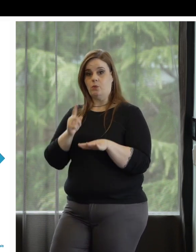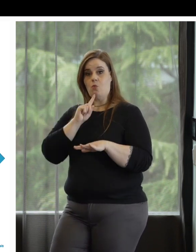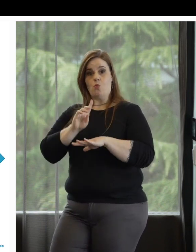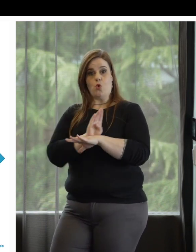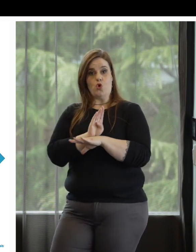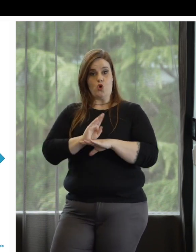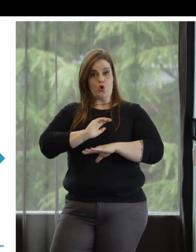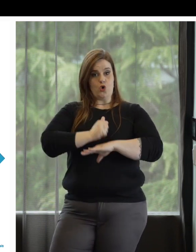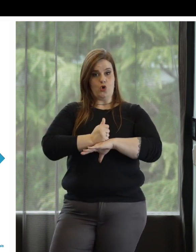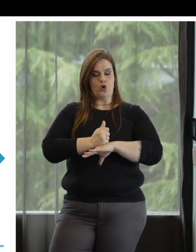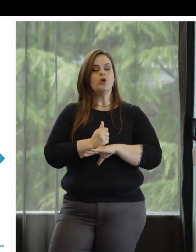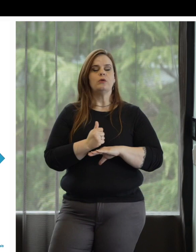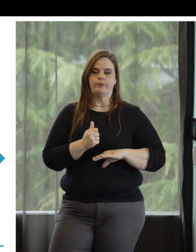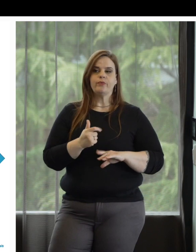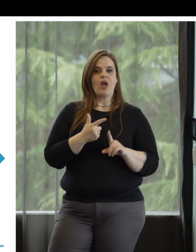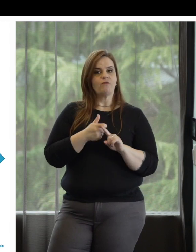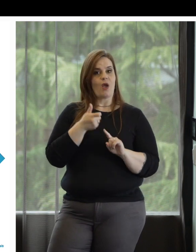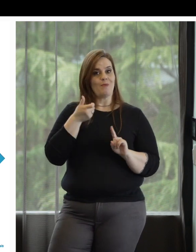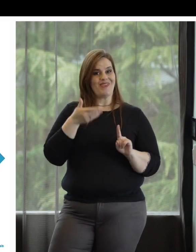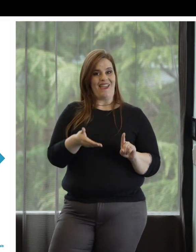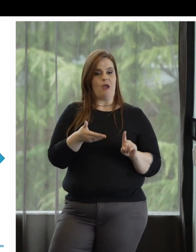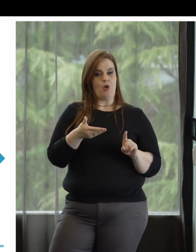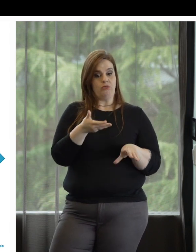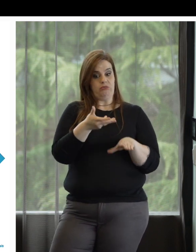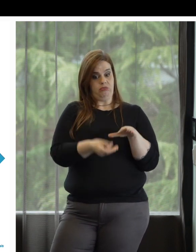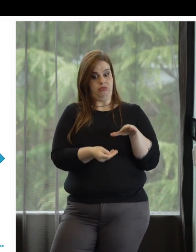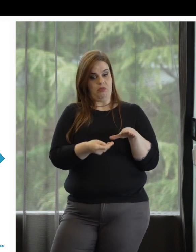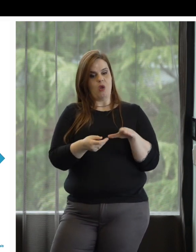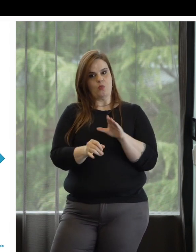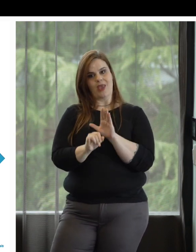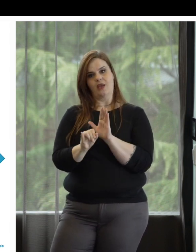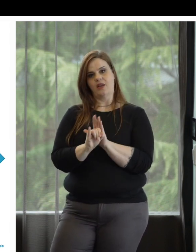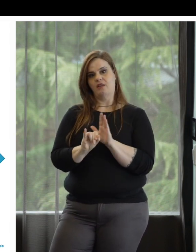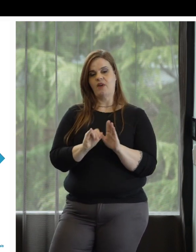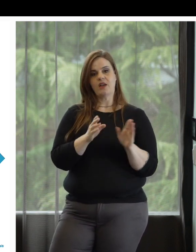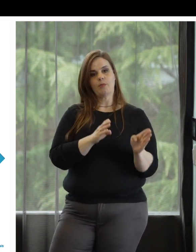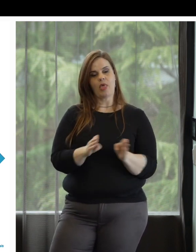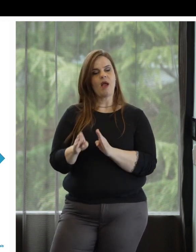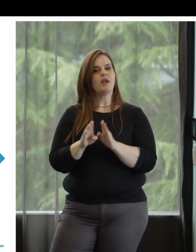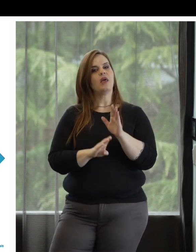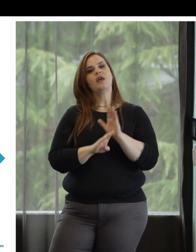From there we identified a plan we developed for